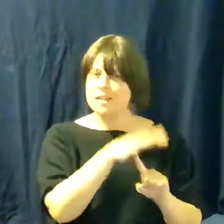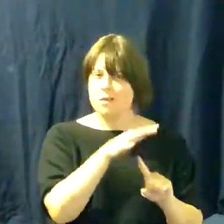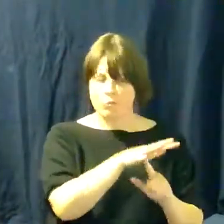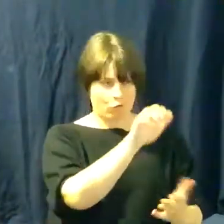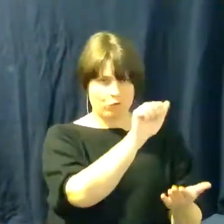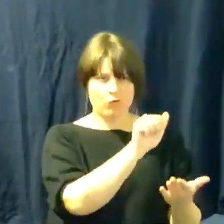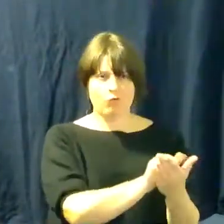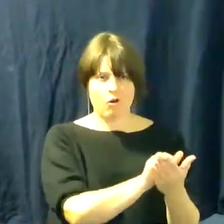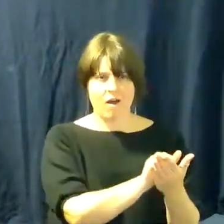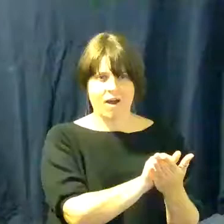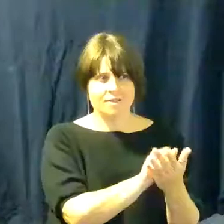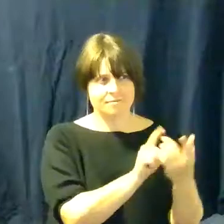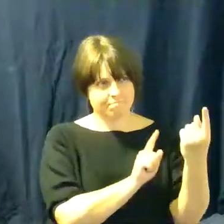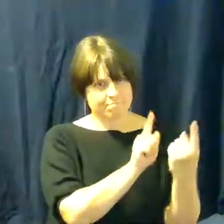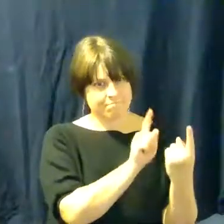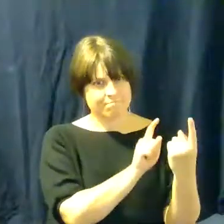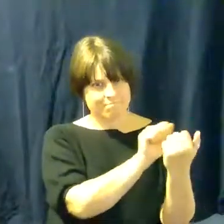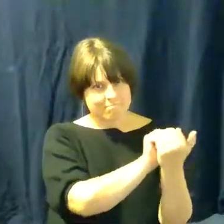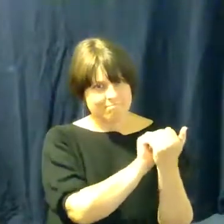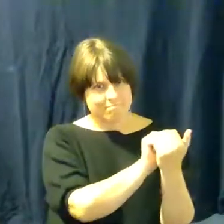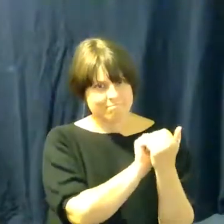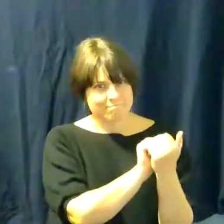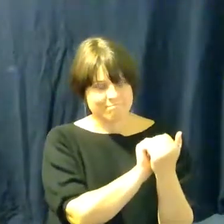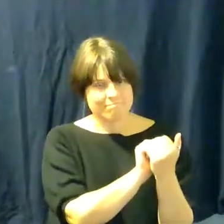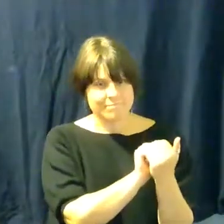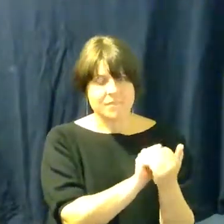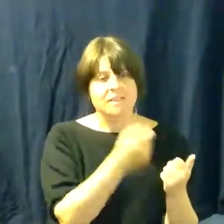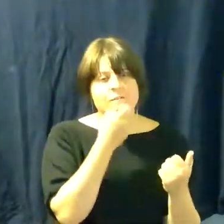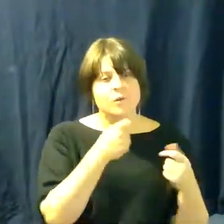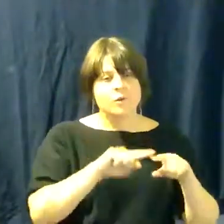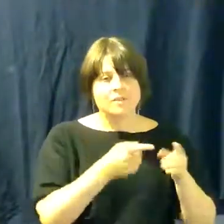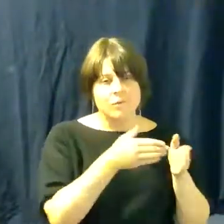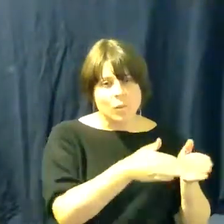I wanted to talk a little bit now about matching because matching is quite